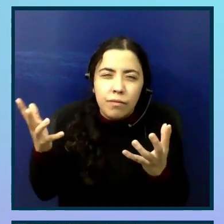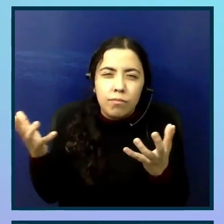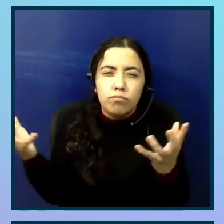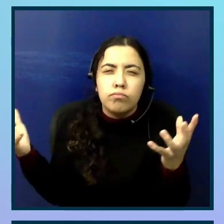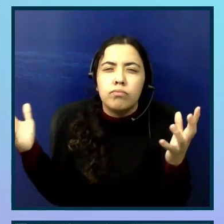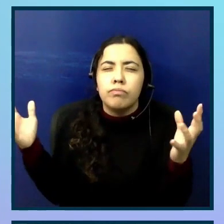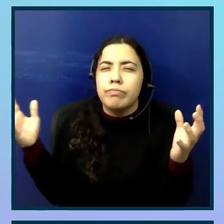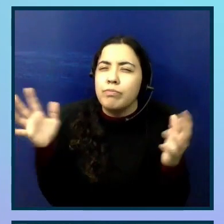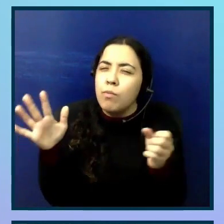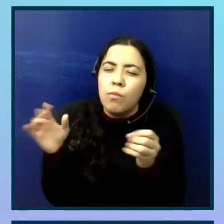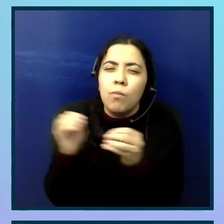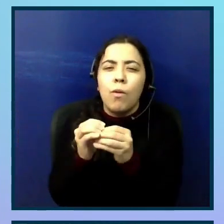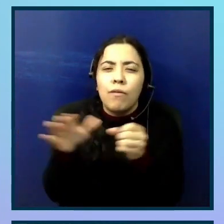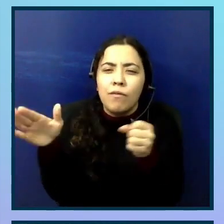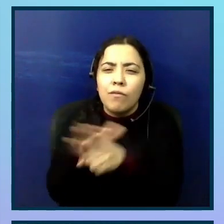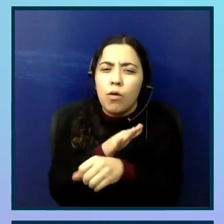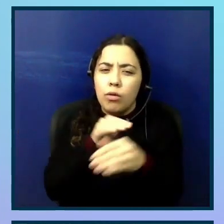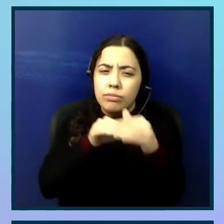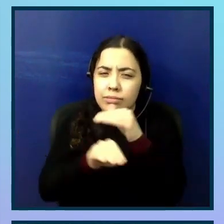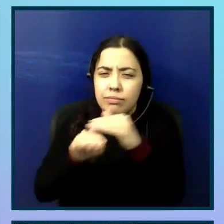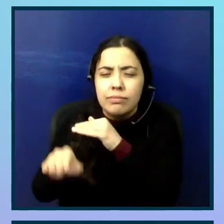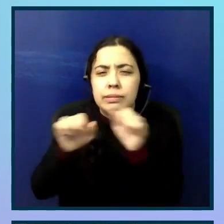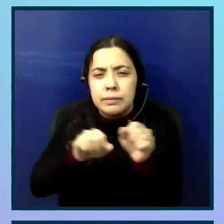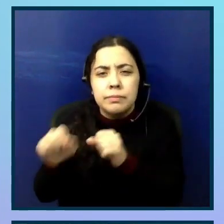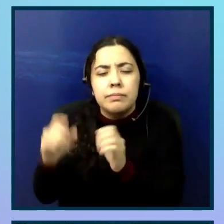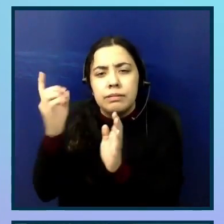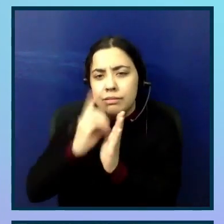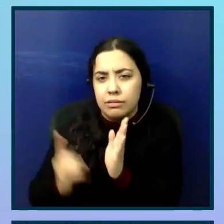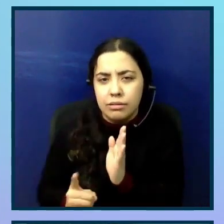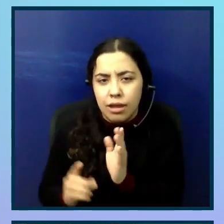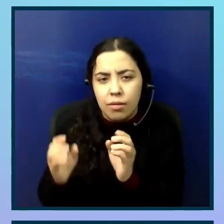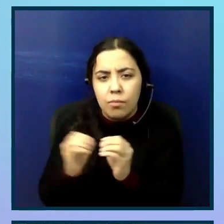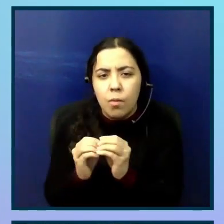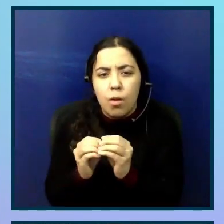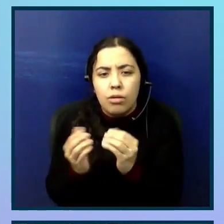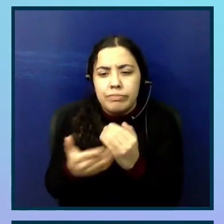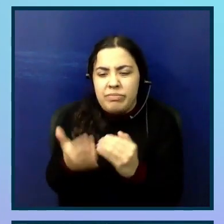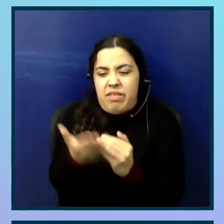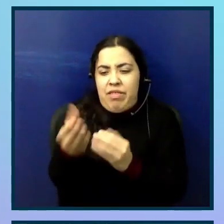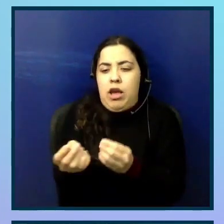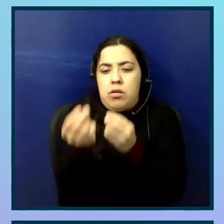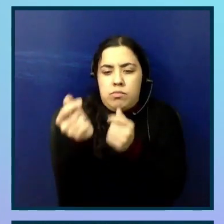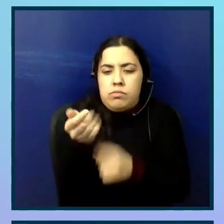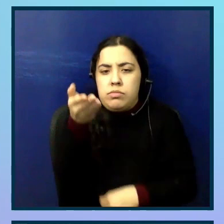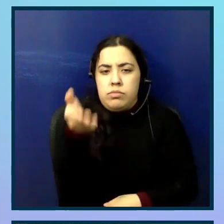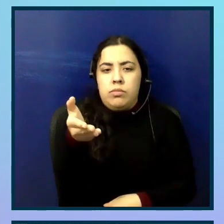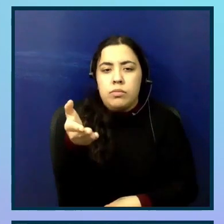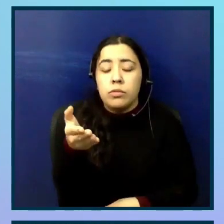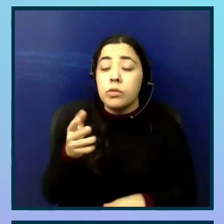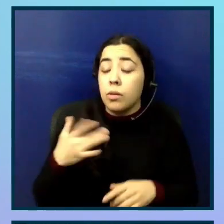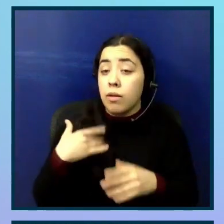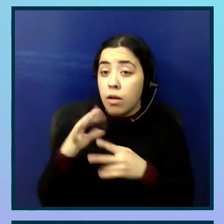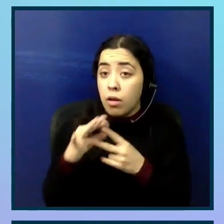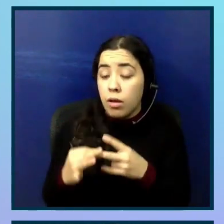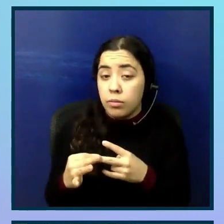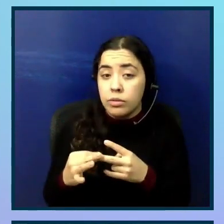So they also prioritize having the option to expand the player and expand these transcripts